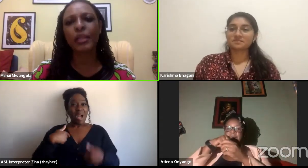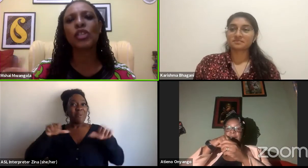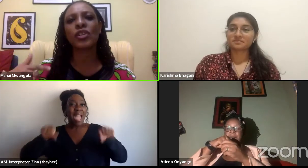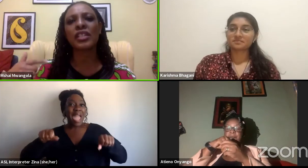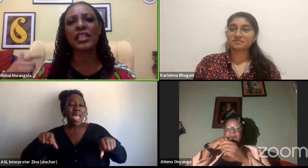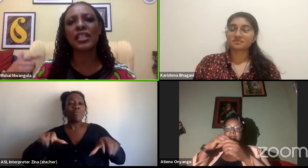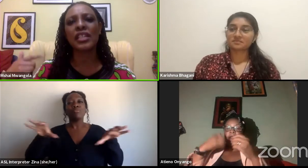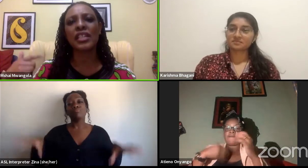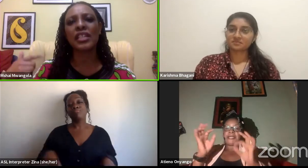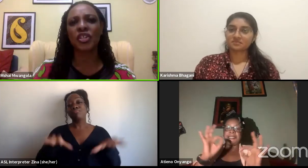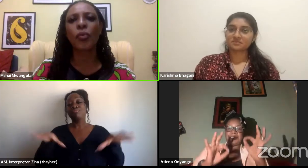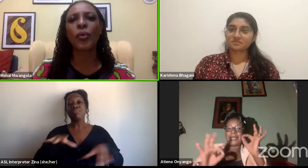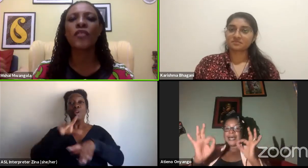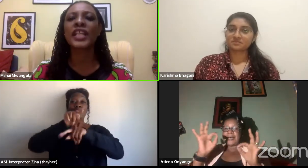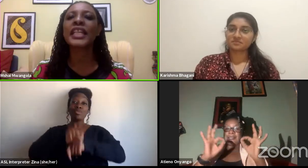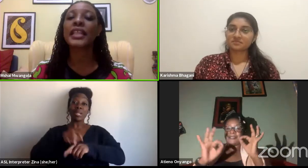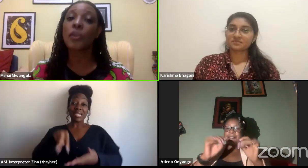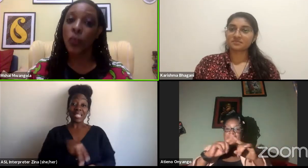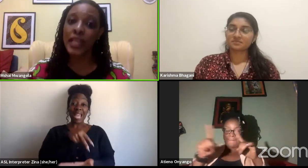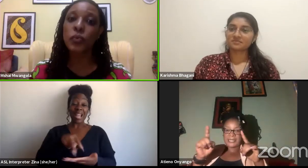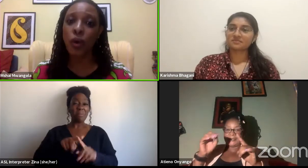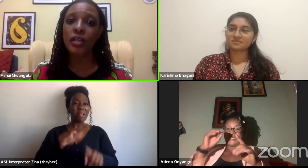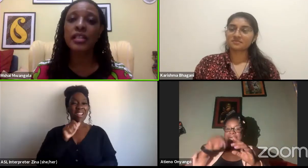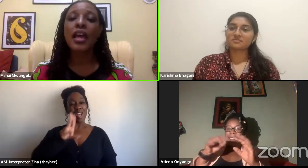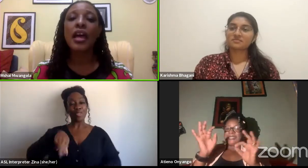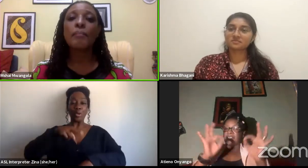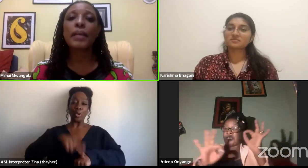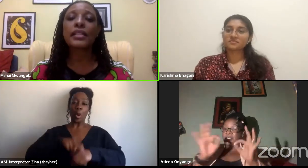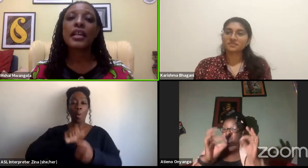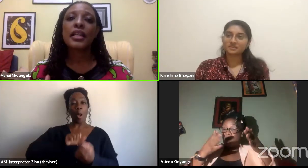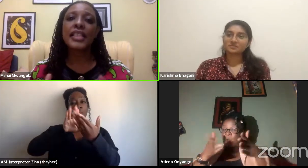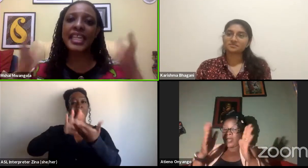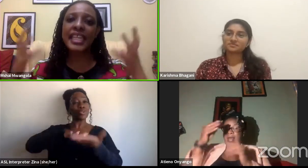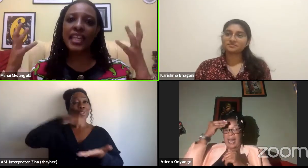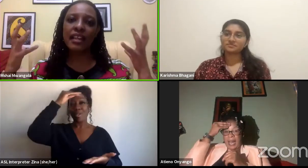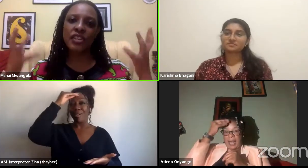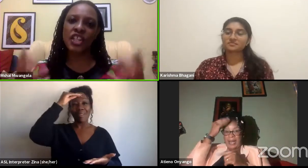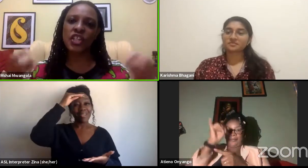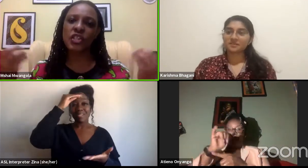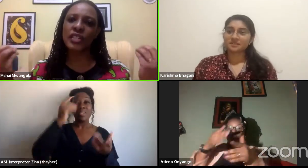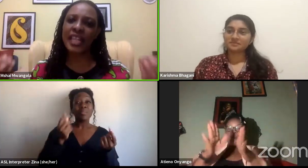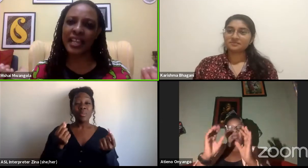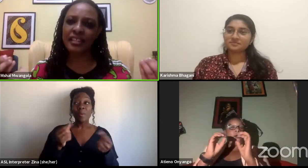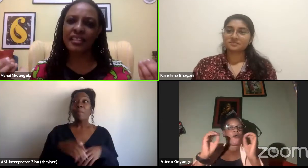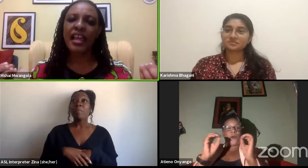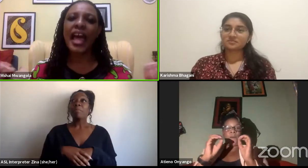but not in the traditional way of learning it the it was, but taking traditional dance